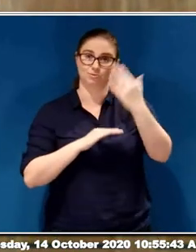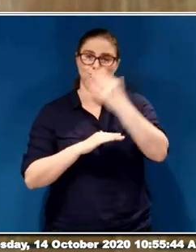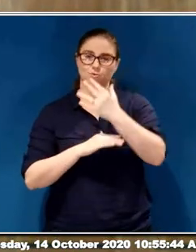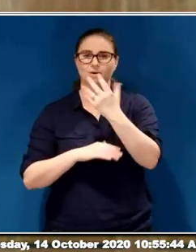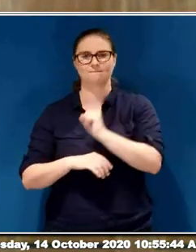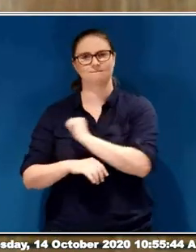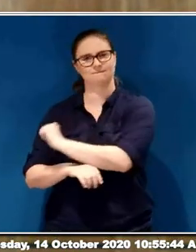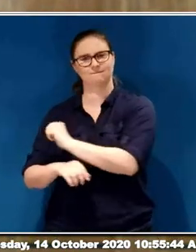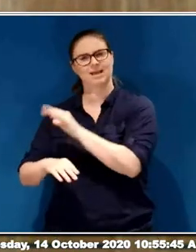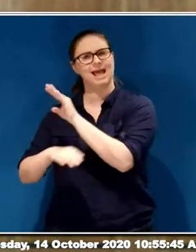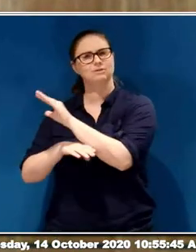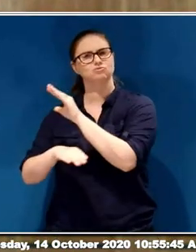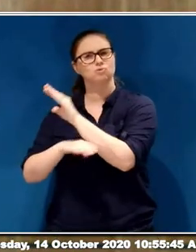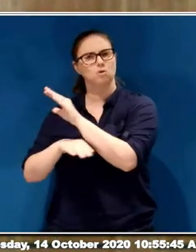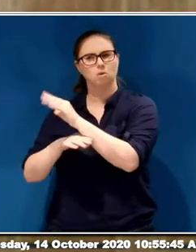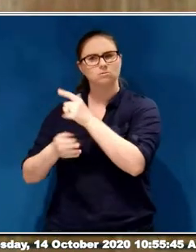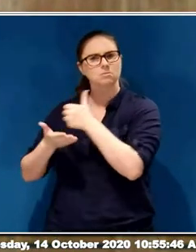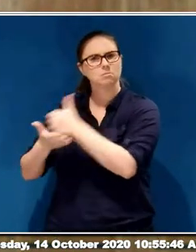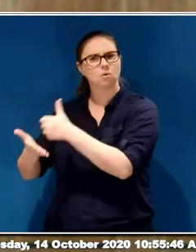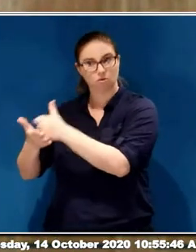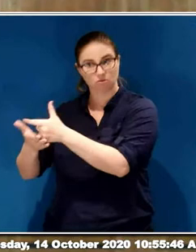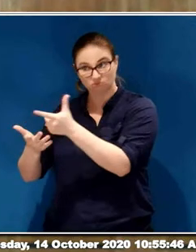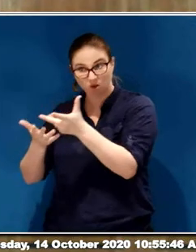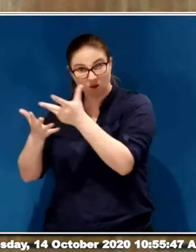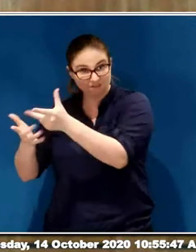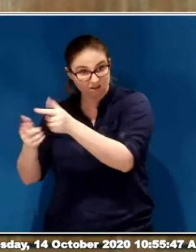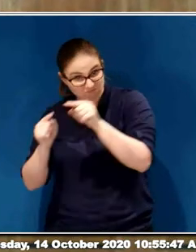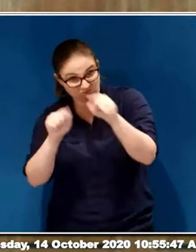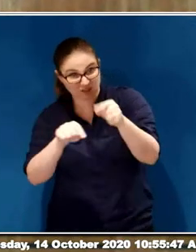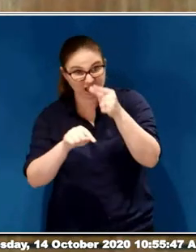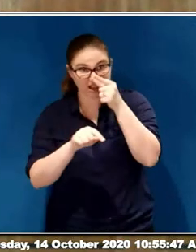Including a behaviour specialist to provide advice? That's correct.